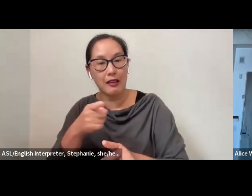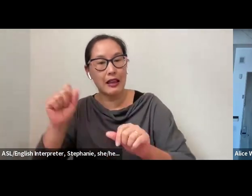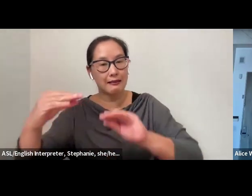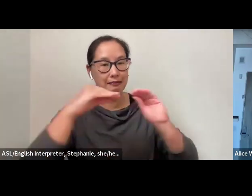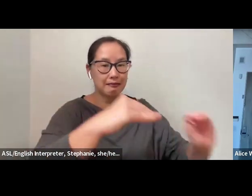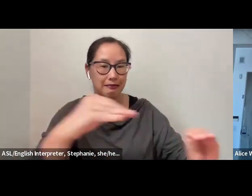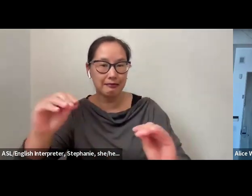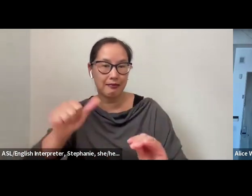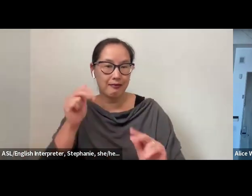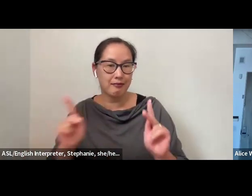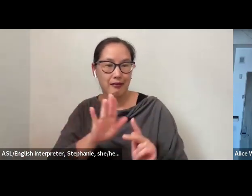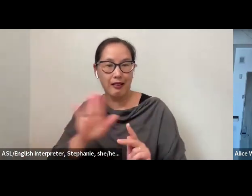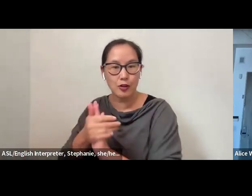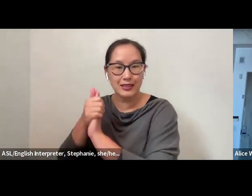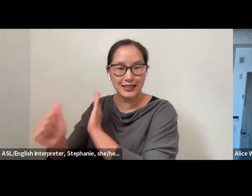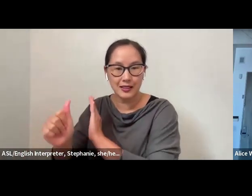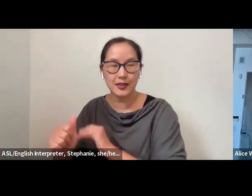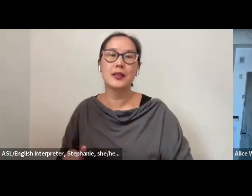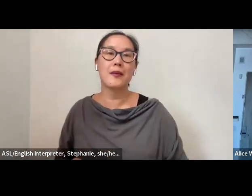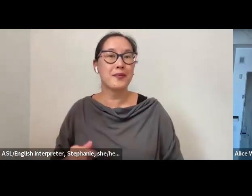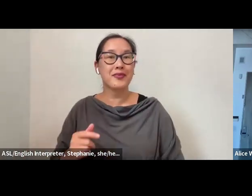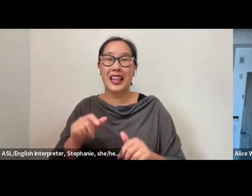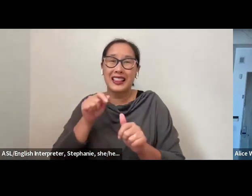We are just getting started and I am so thankful